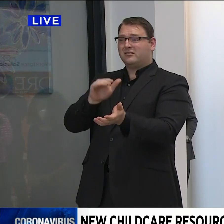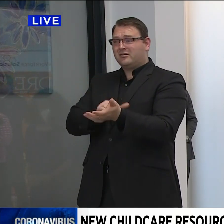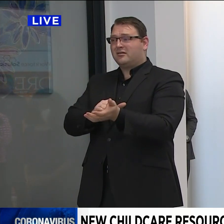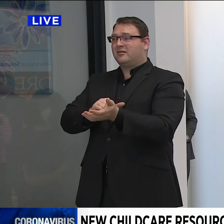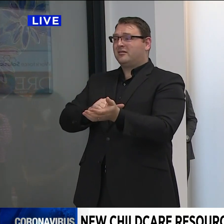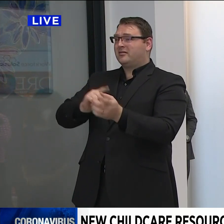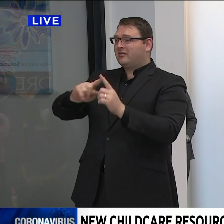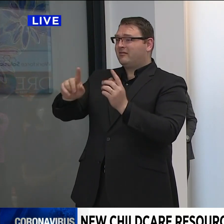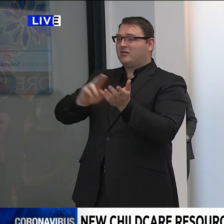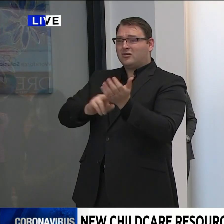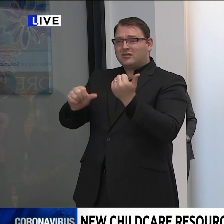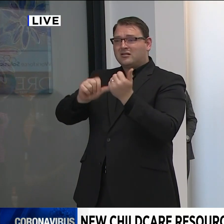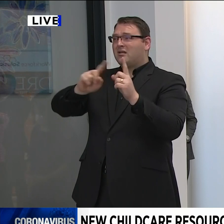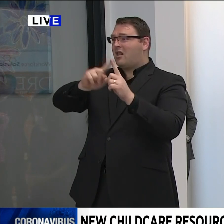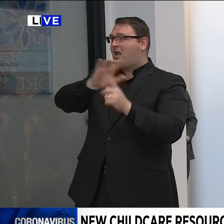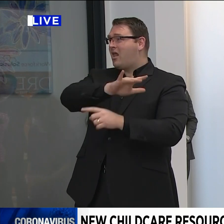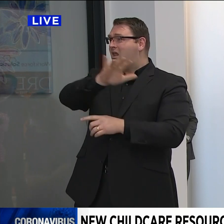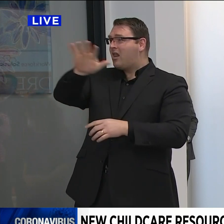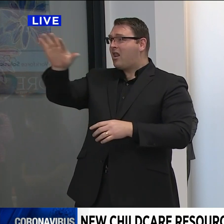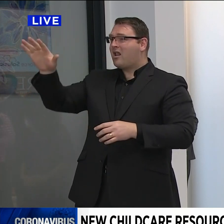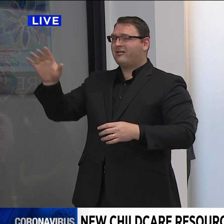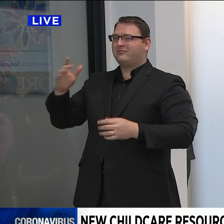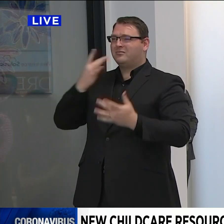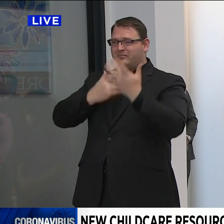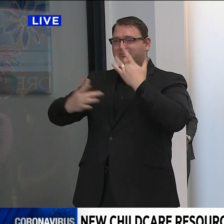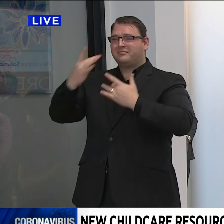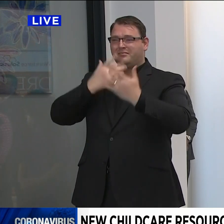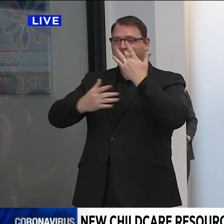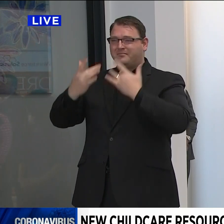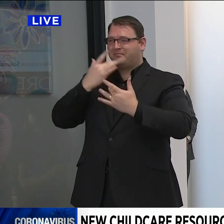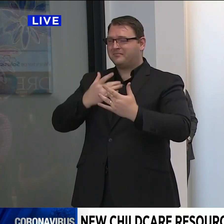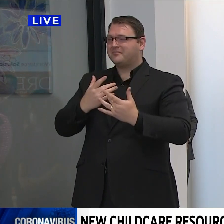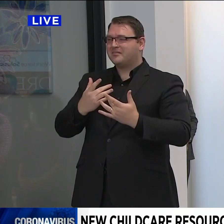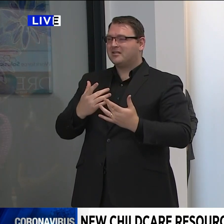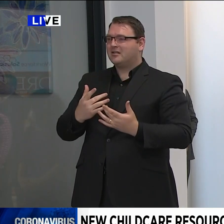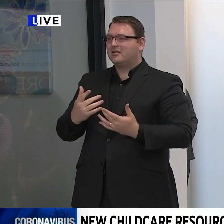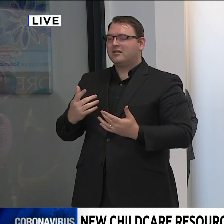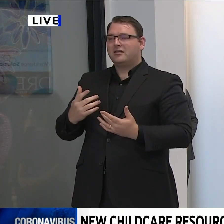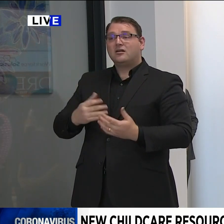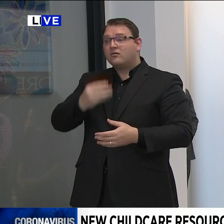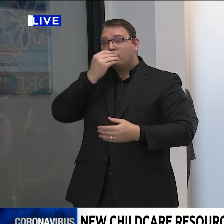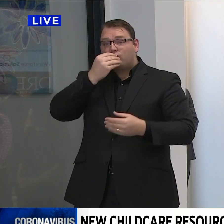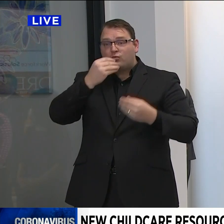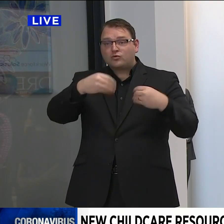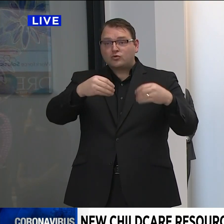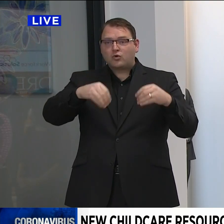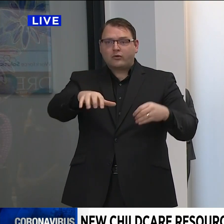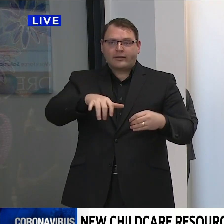and everybody here on the announcement of announcement of this resource we’ve seen this resource we’ve seen shortages of medical workers shortages of medical workers across the car